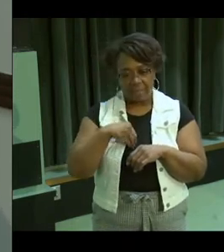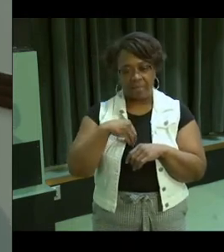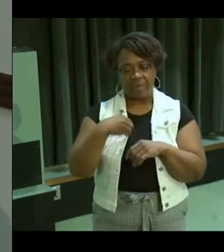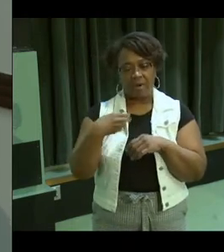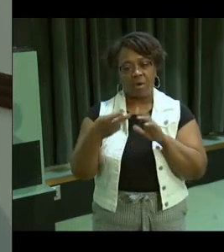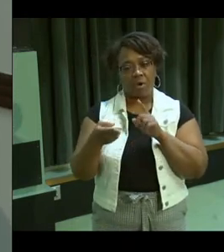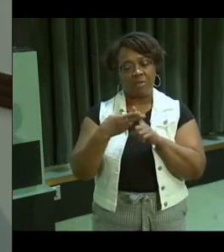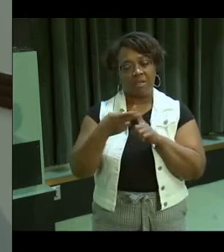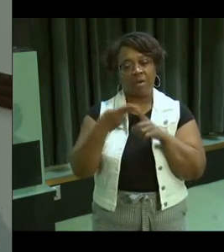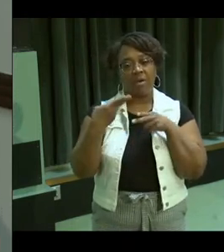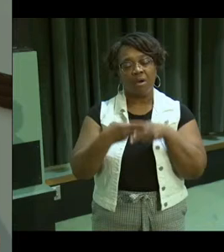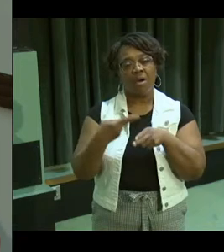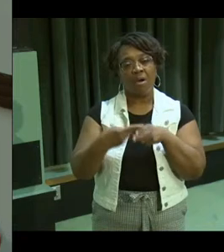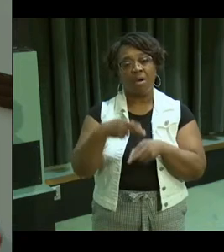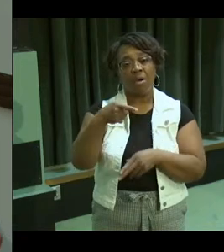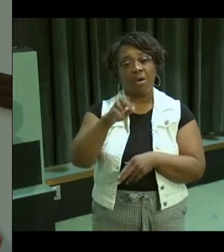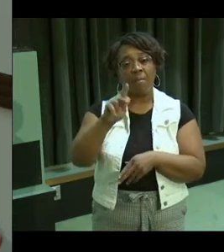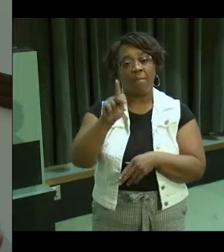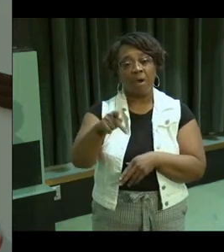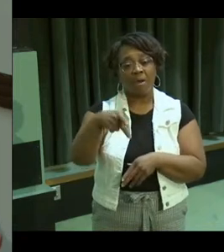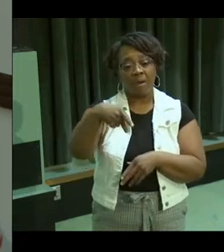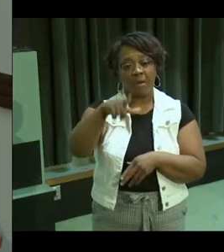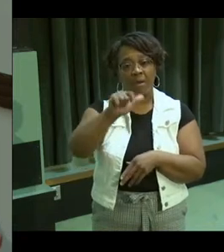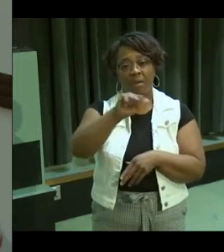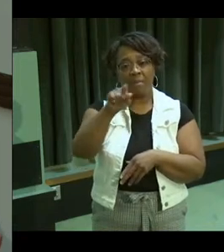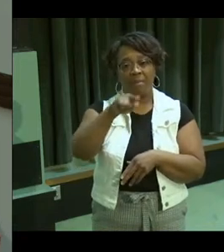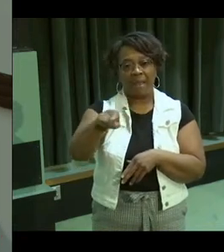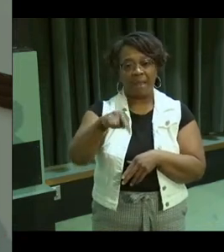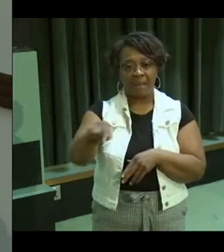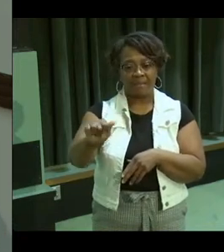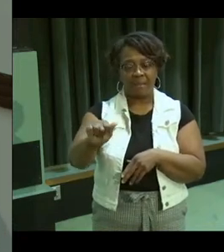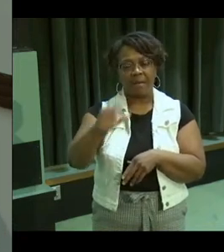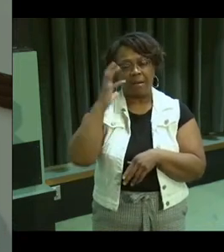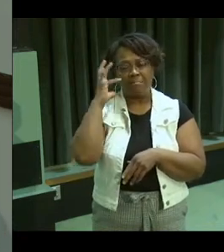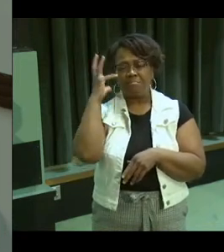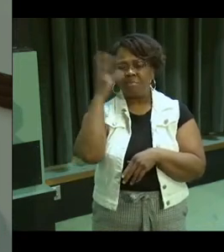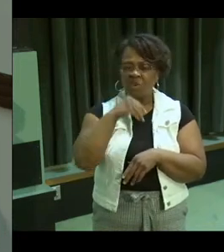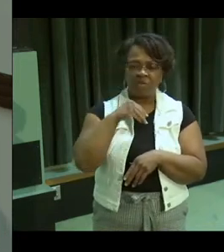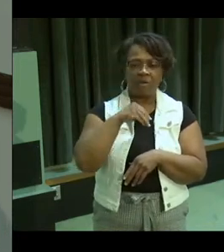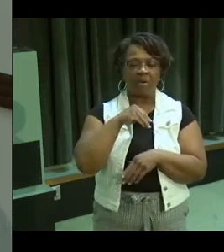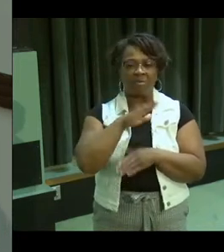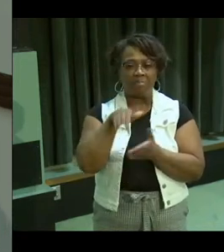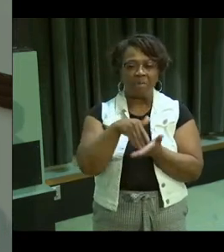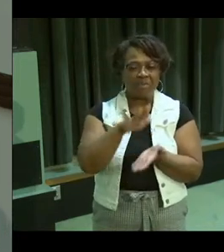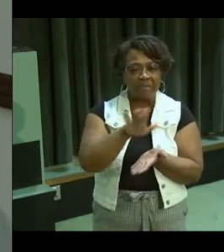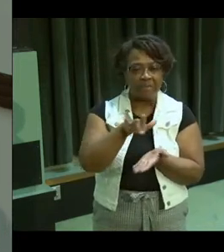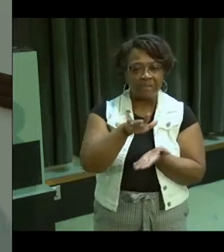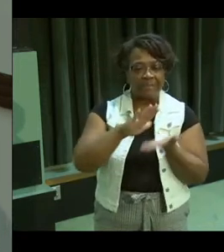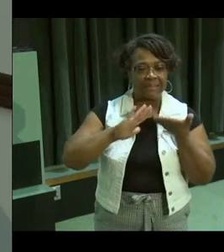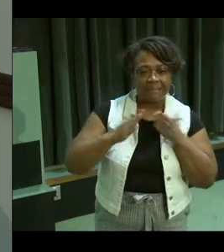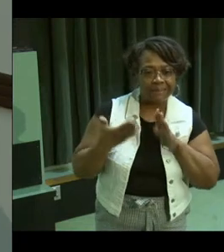which is this beautiful hotel